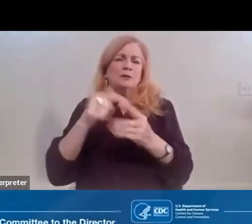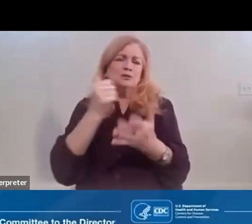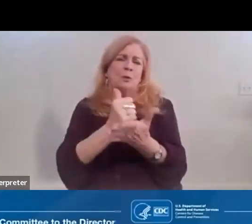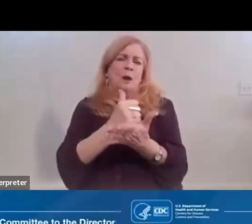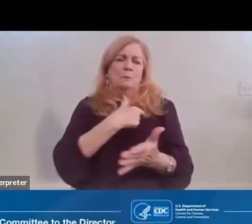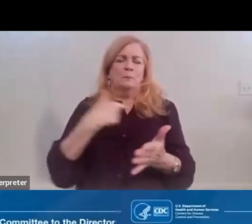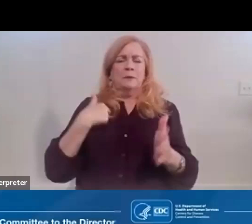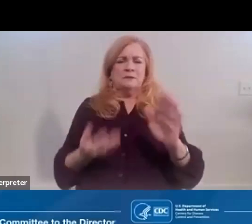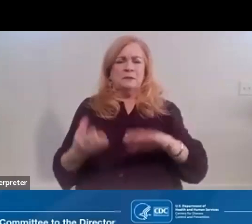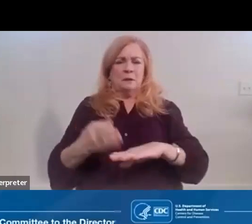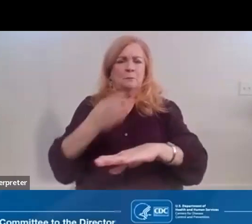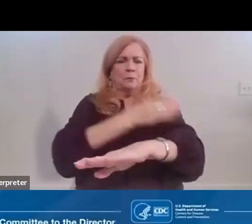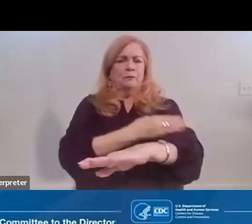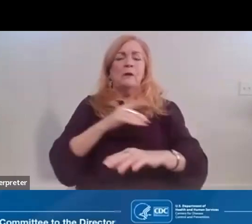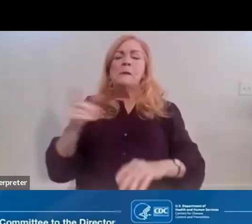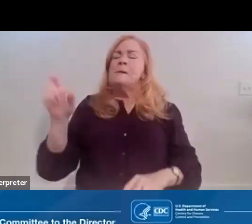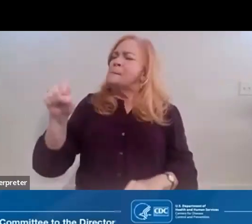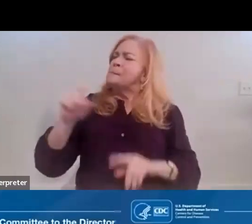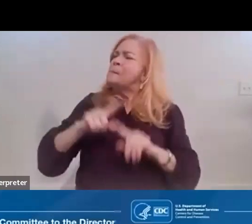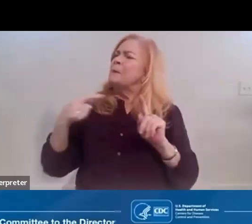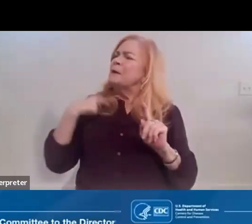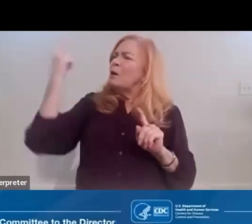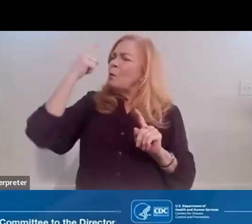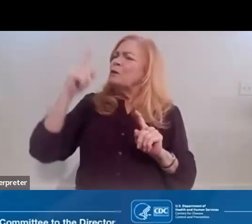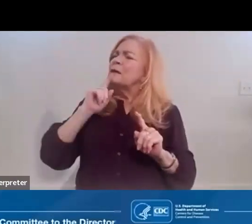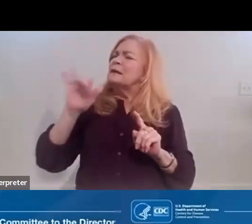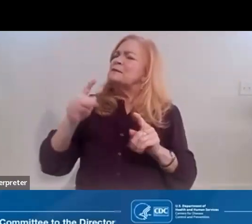Yeah, I'm just wondering whether there's, you know, a broader strategy that needs to be put